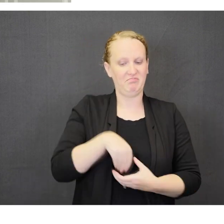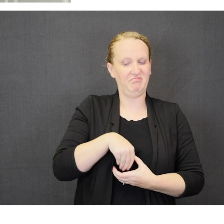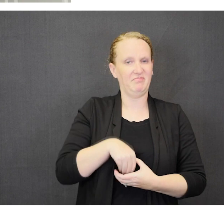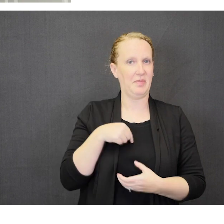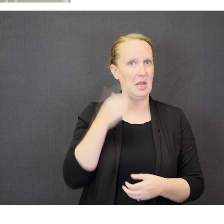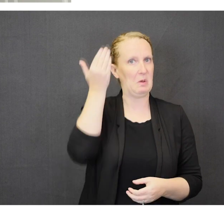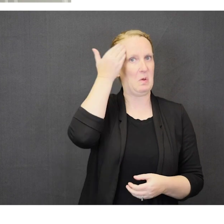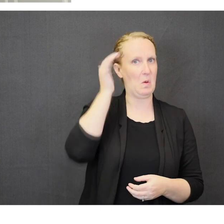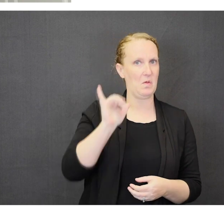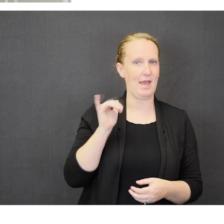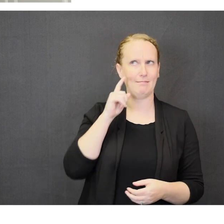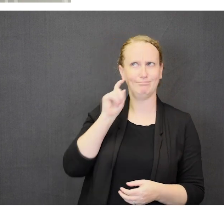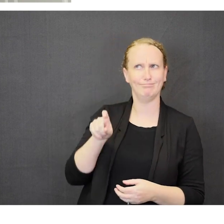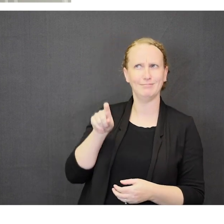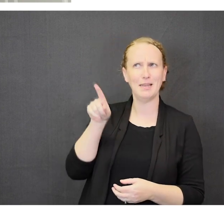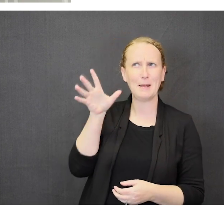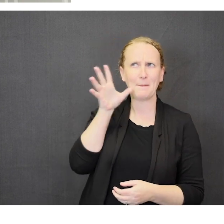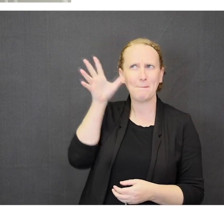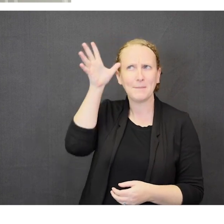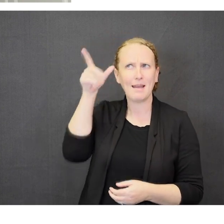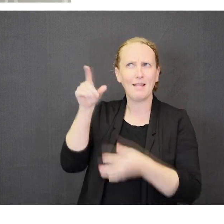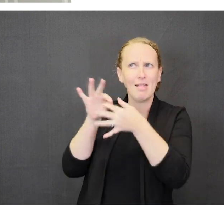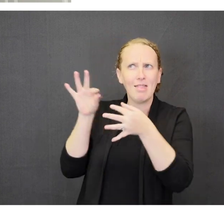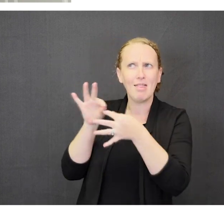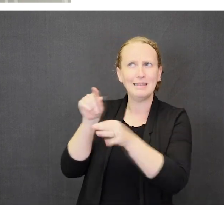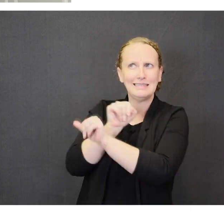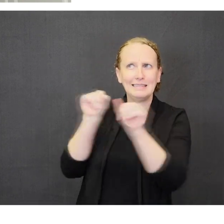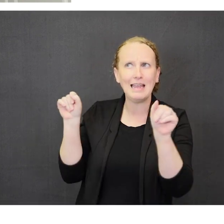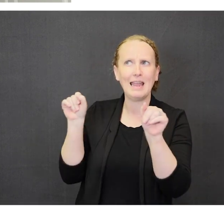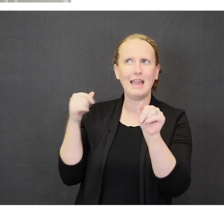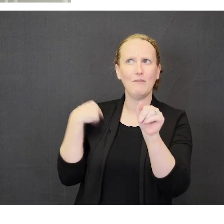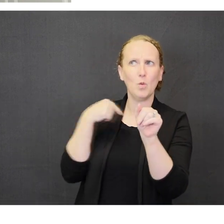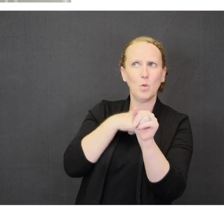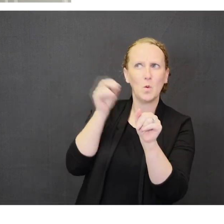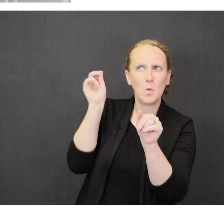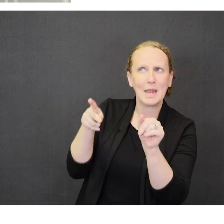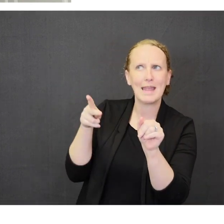things like oh you know we're safe we're okay everything's fine there's nothing